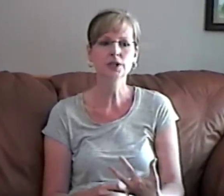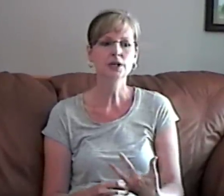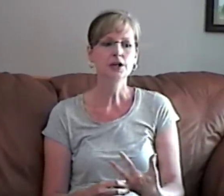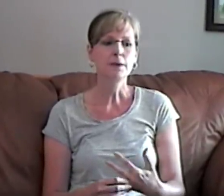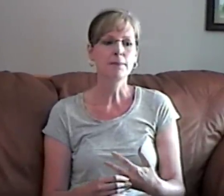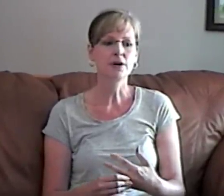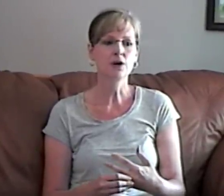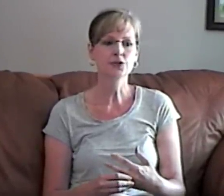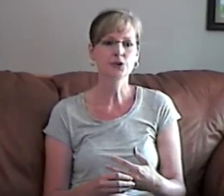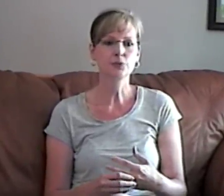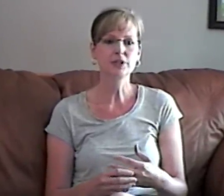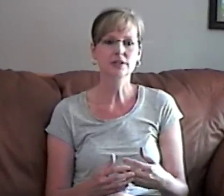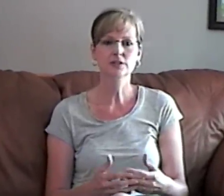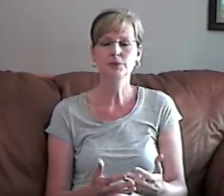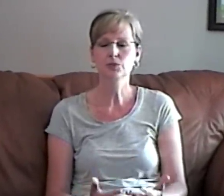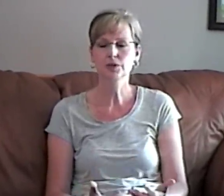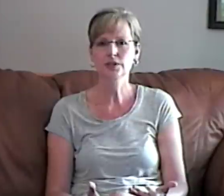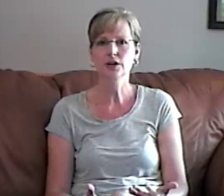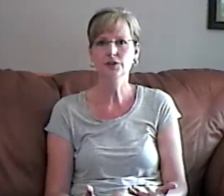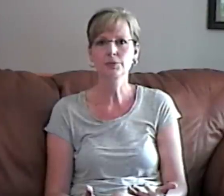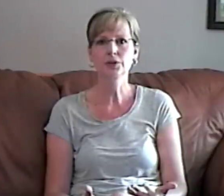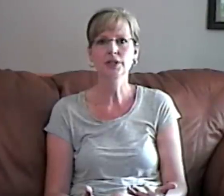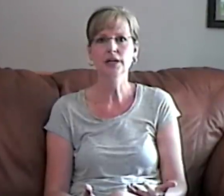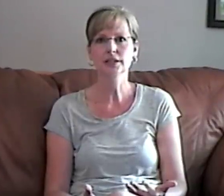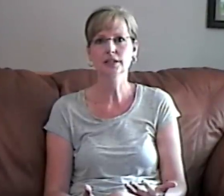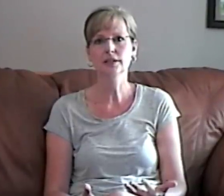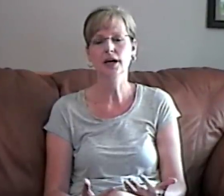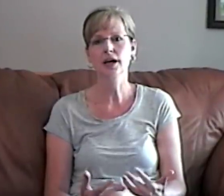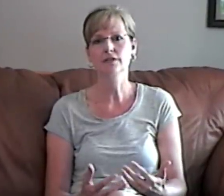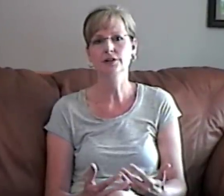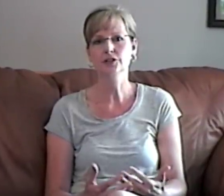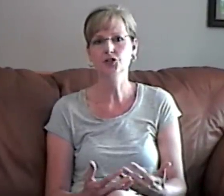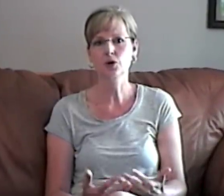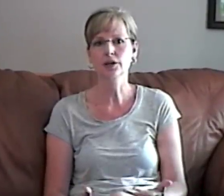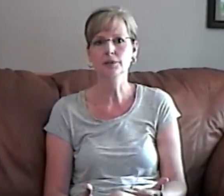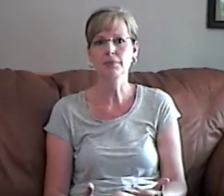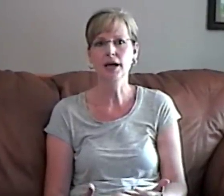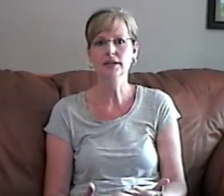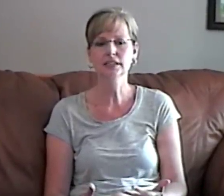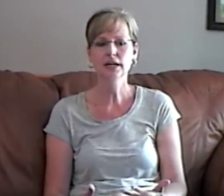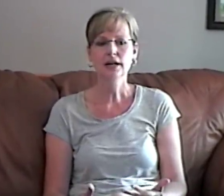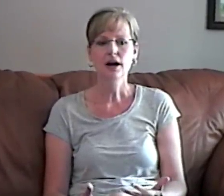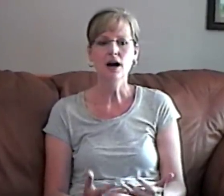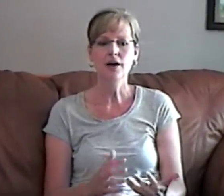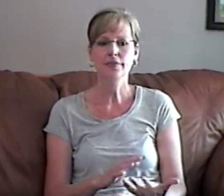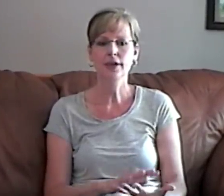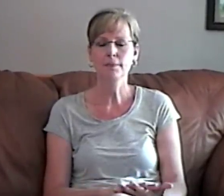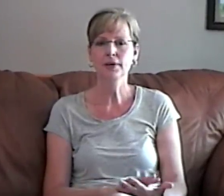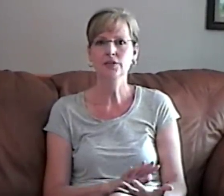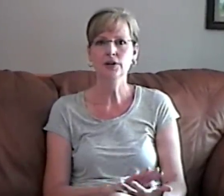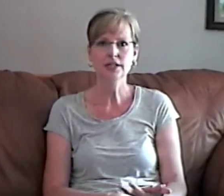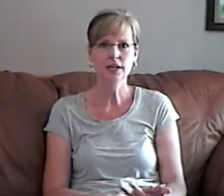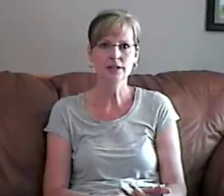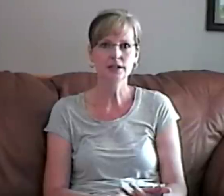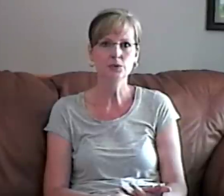Also, being with the Deaf Community had a very strong impact on them and their identity